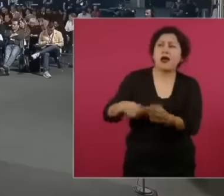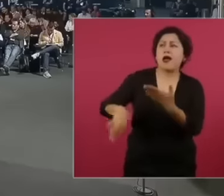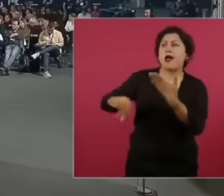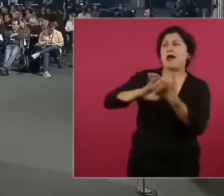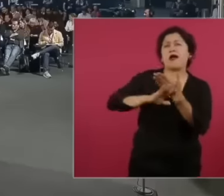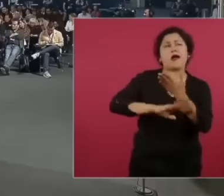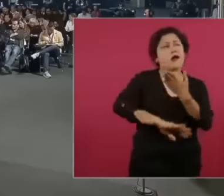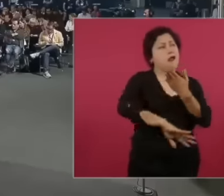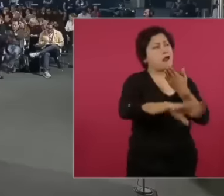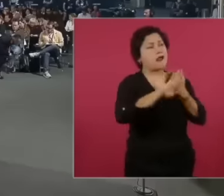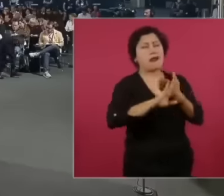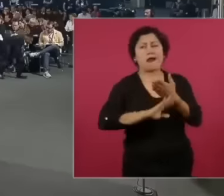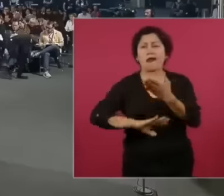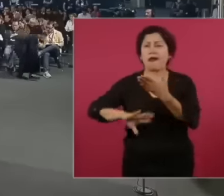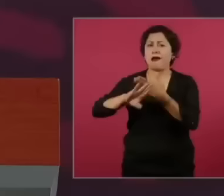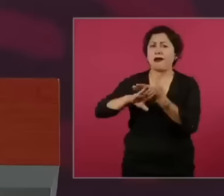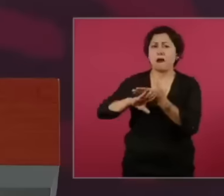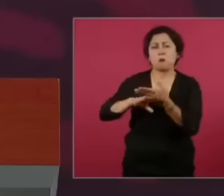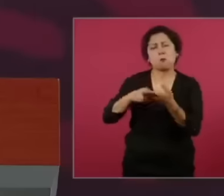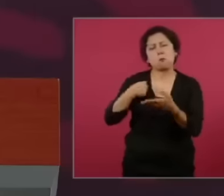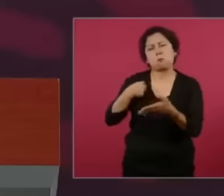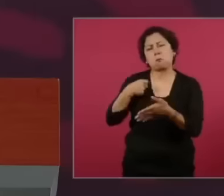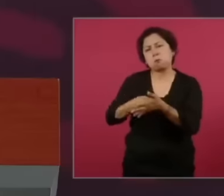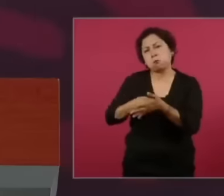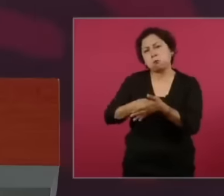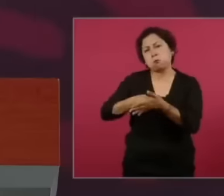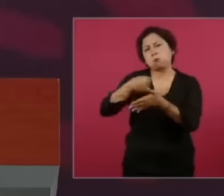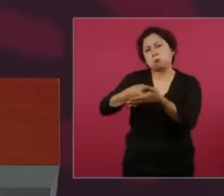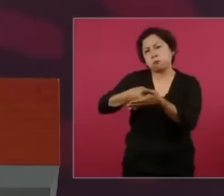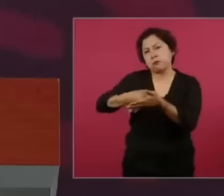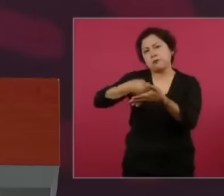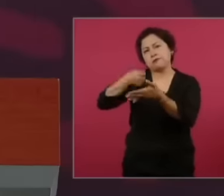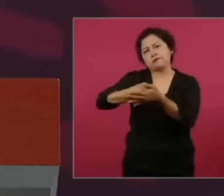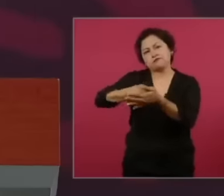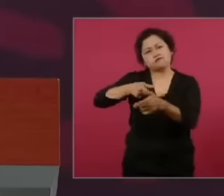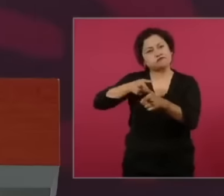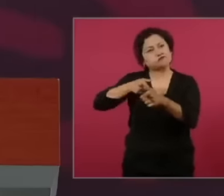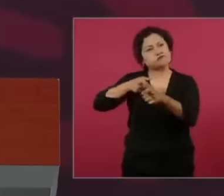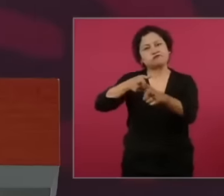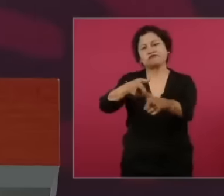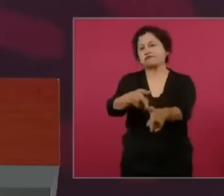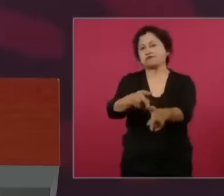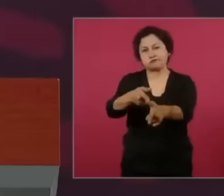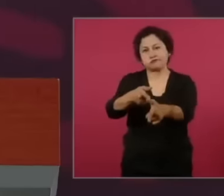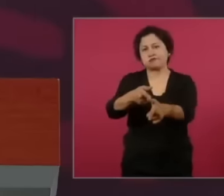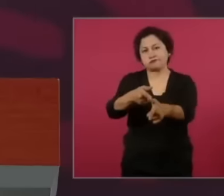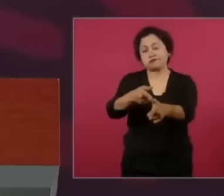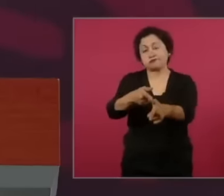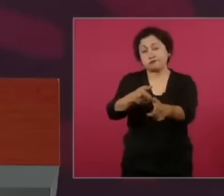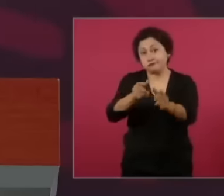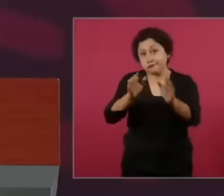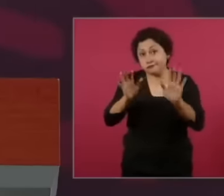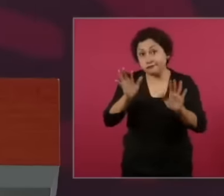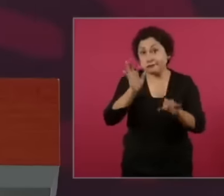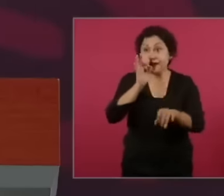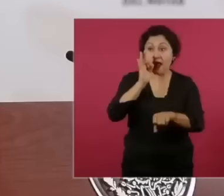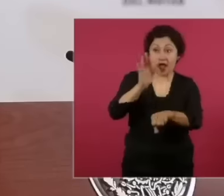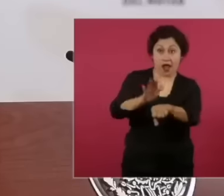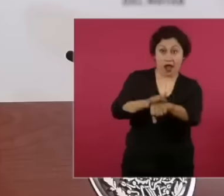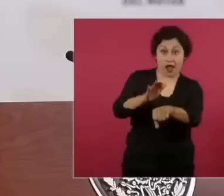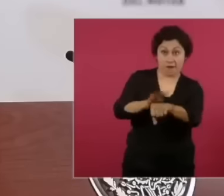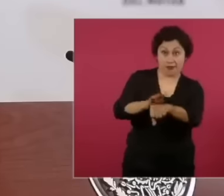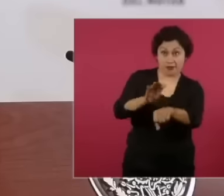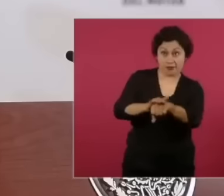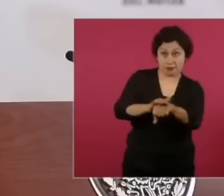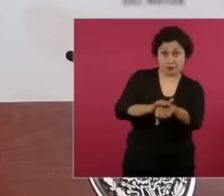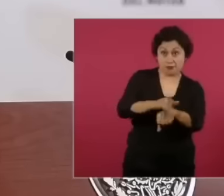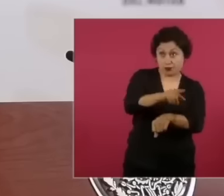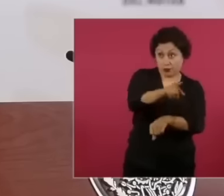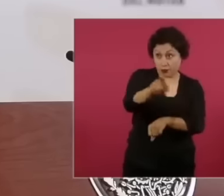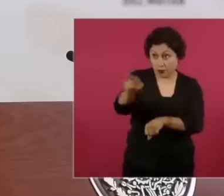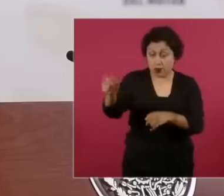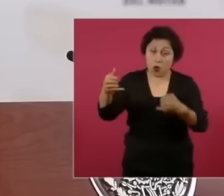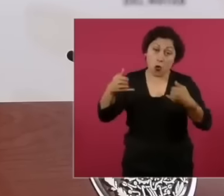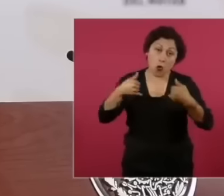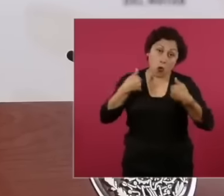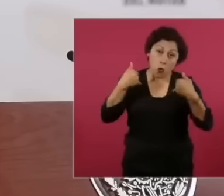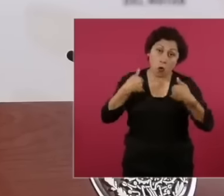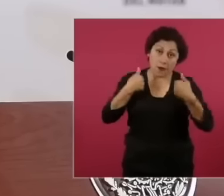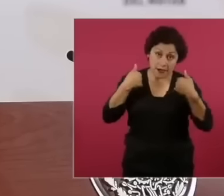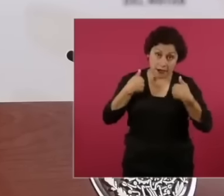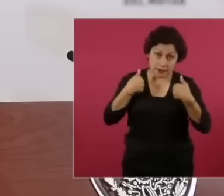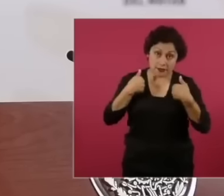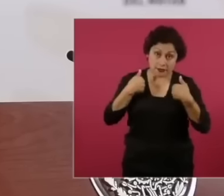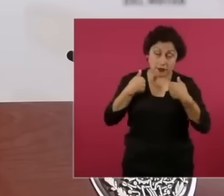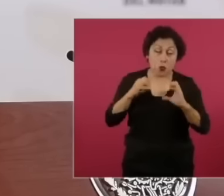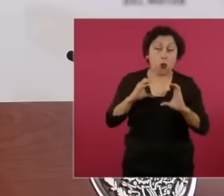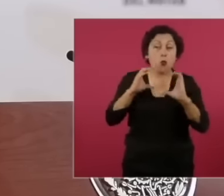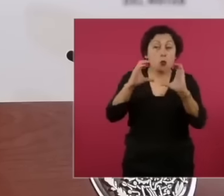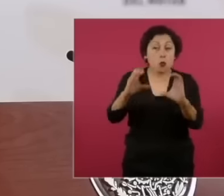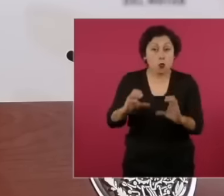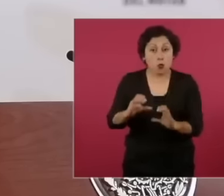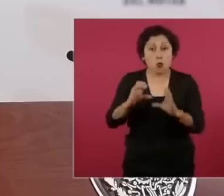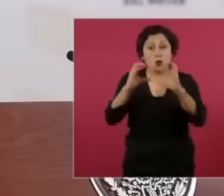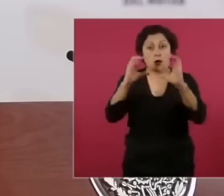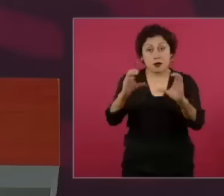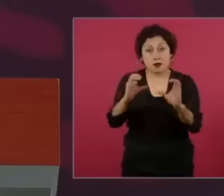election is for young people who resist temptations, politics and power is